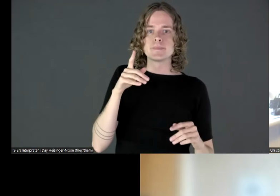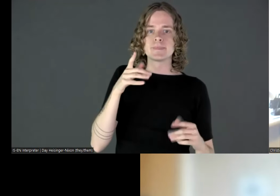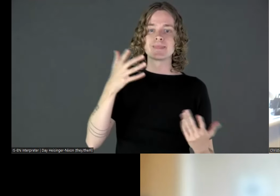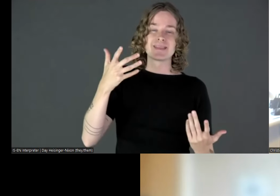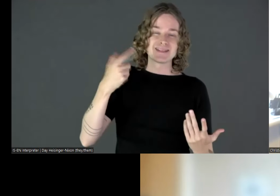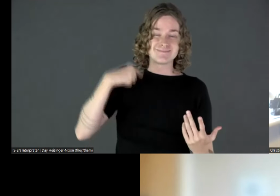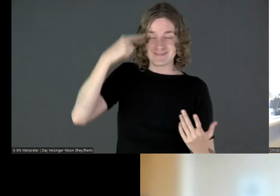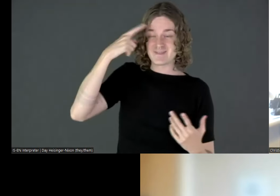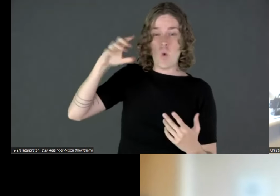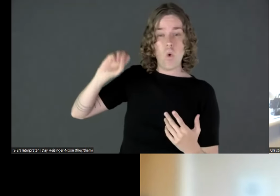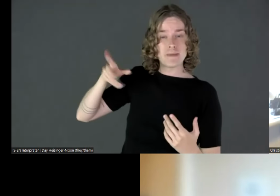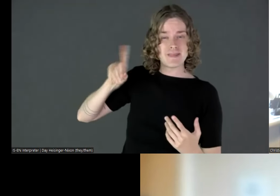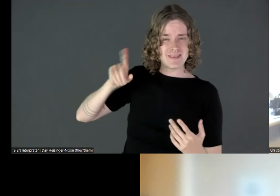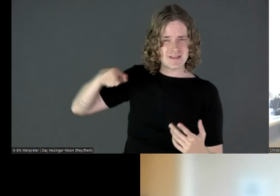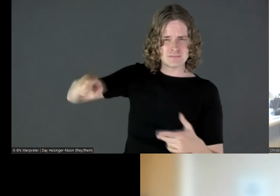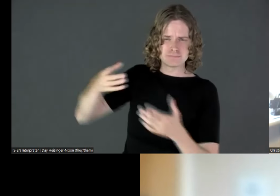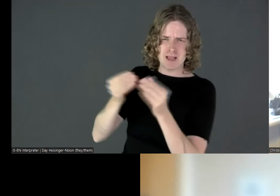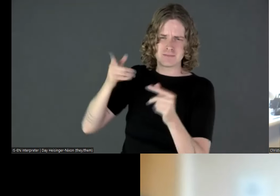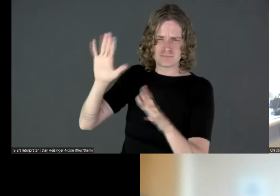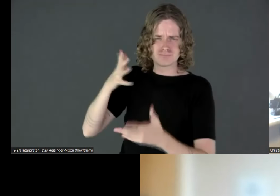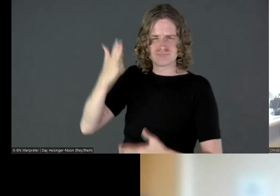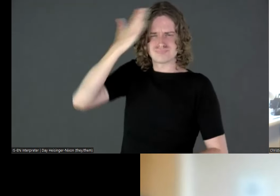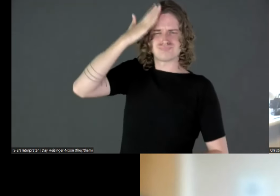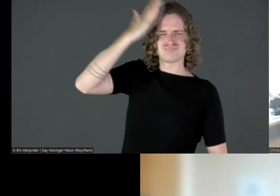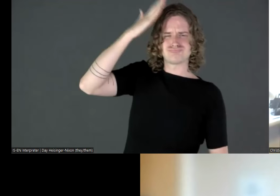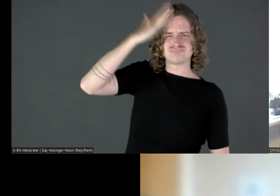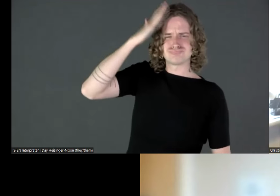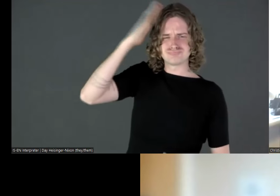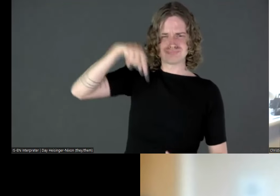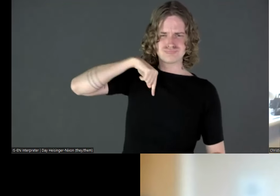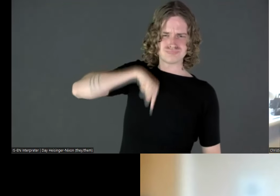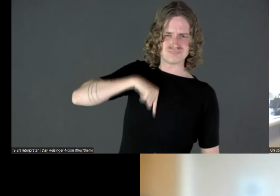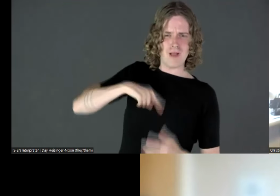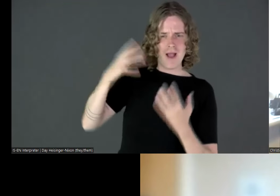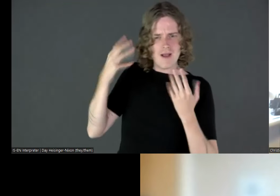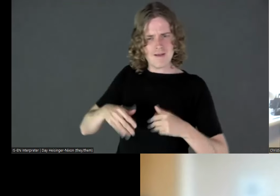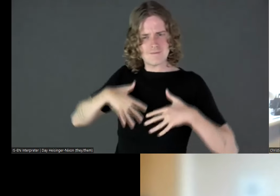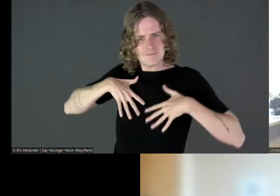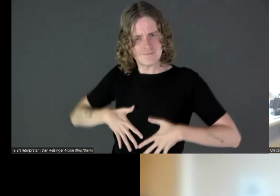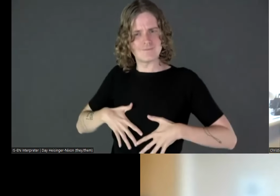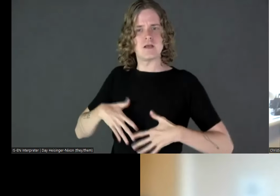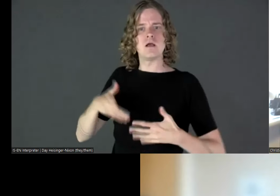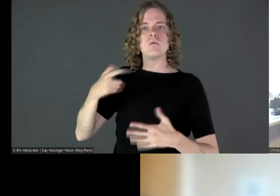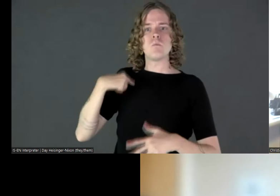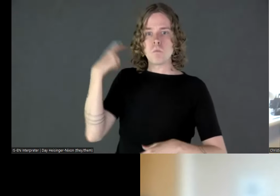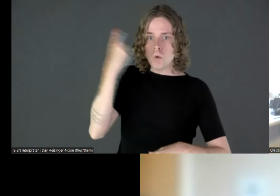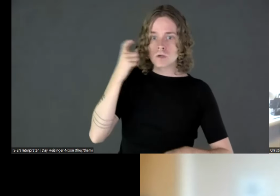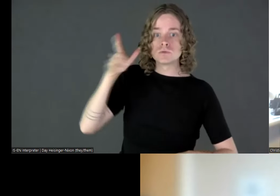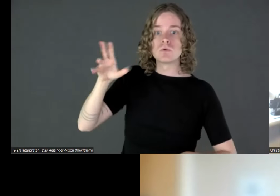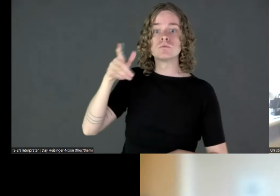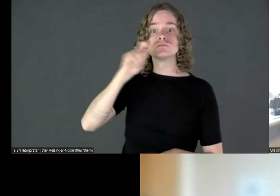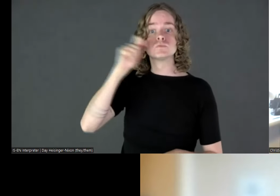I'm wondering in the Ukraine response through EDF, if you have experienced this?